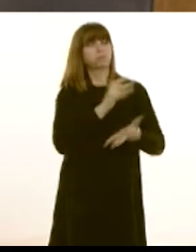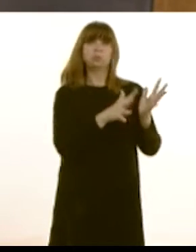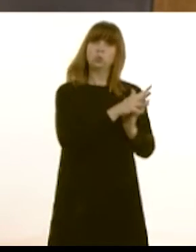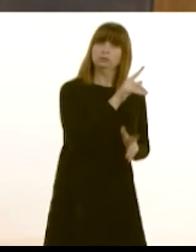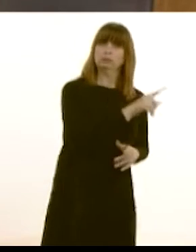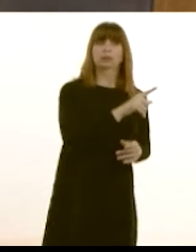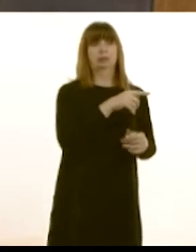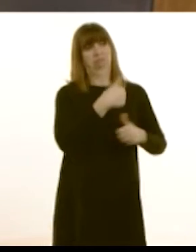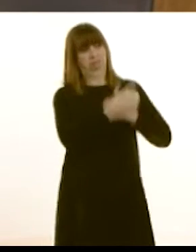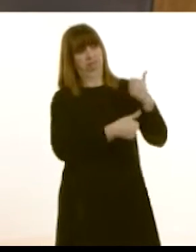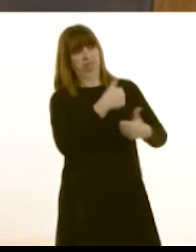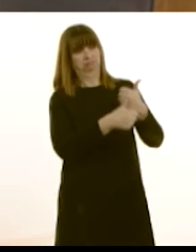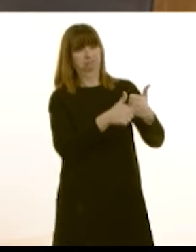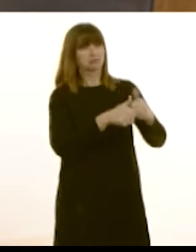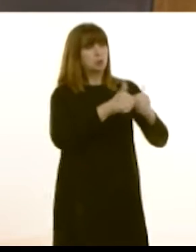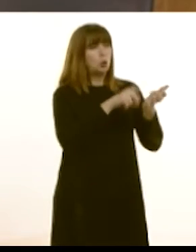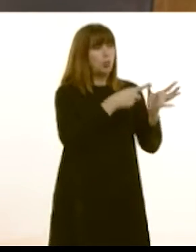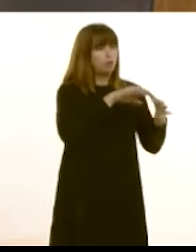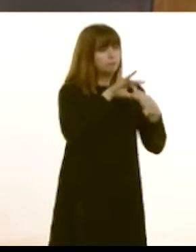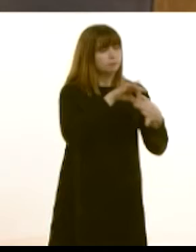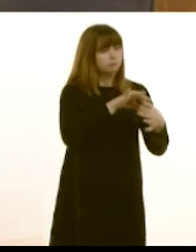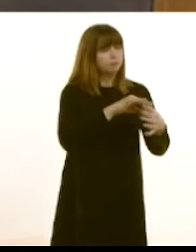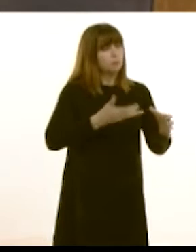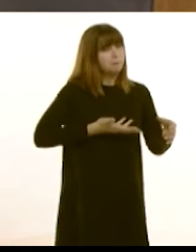that they have done in working with businesses in order to provide improvements in that city.